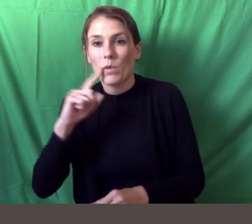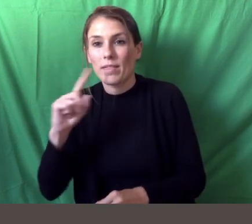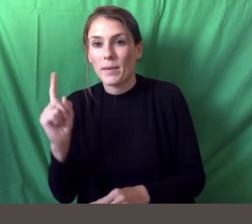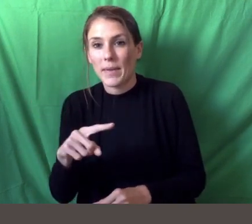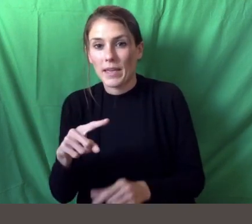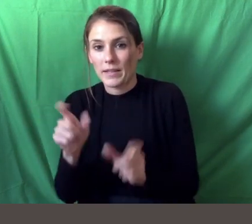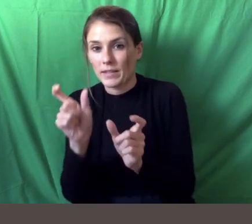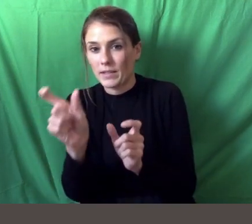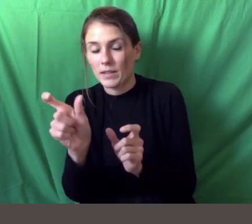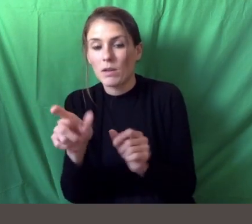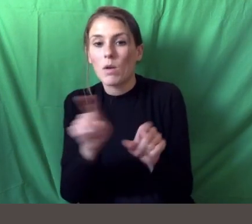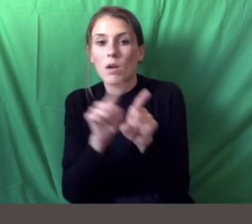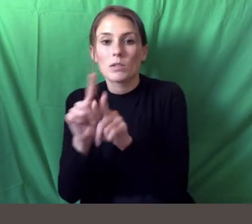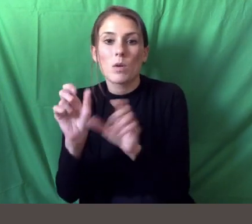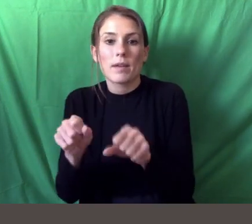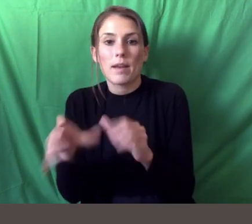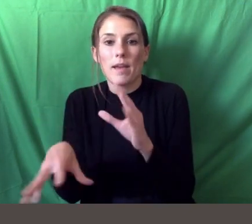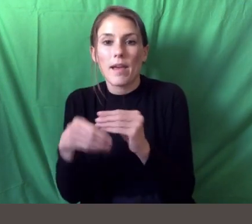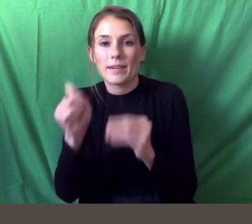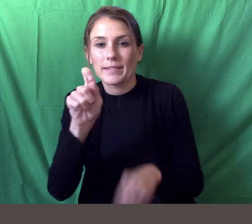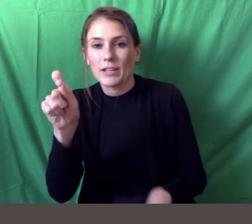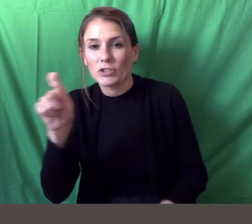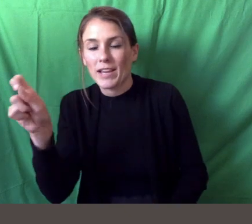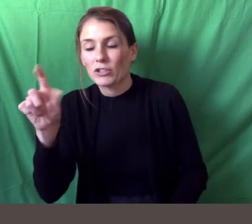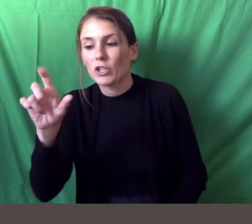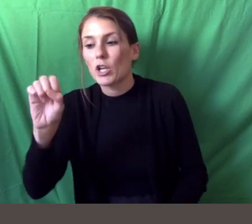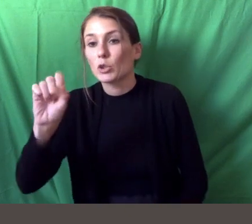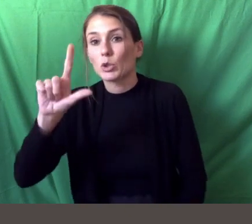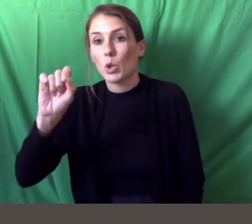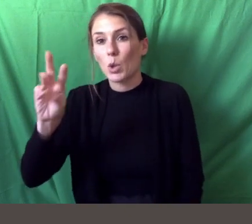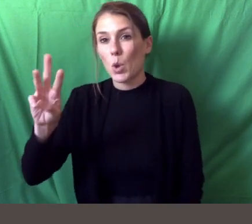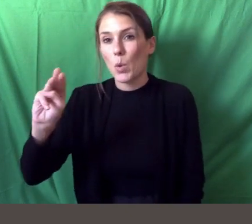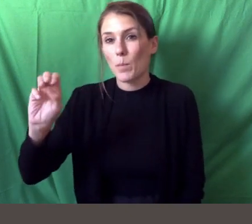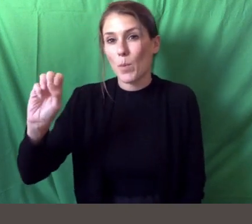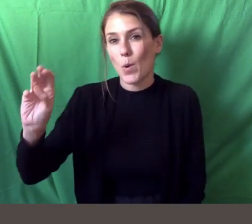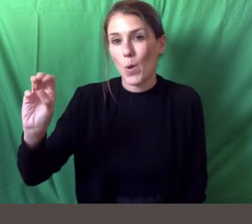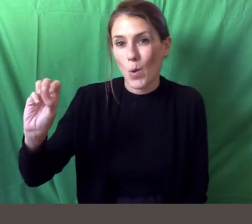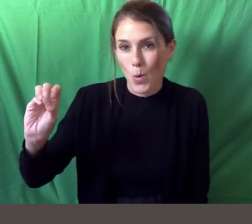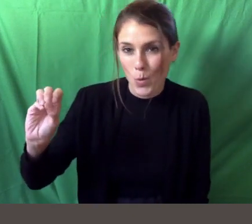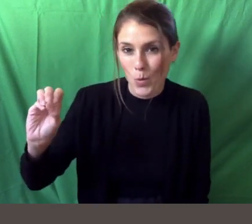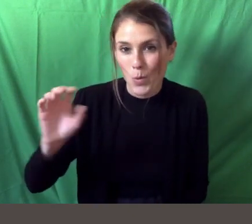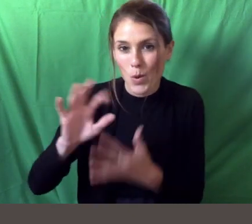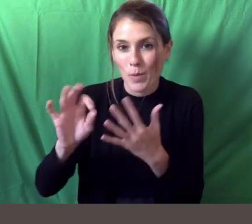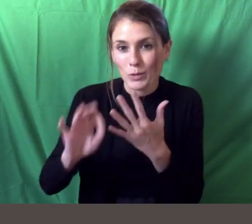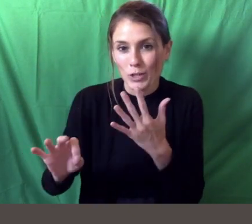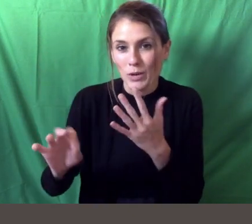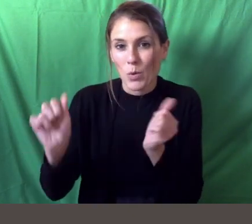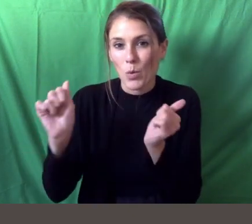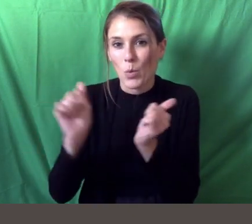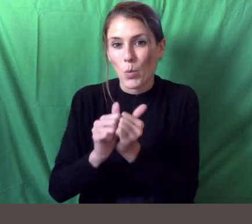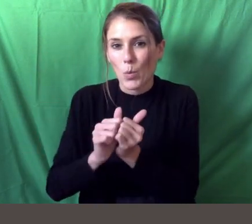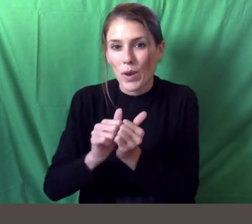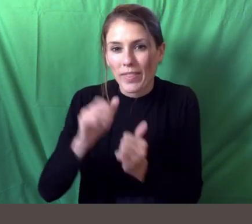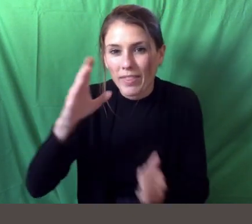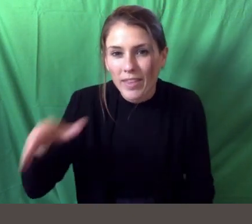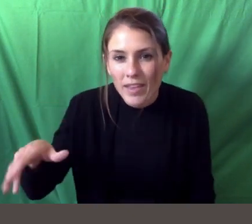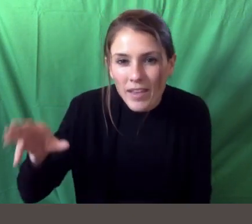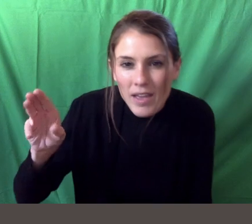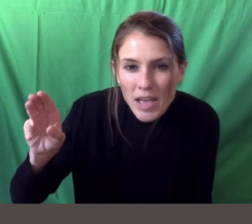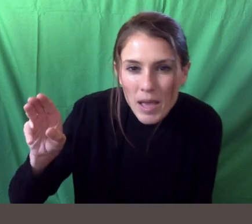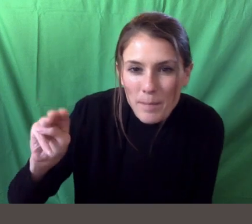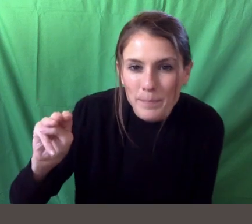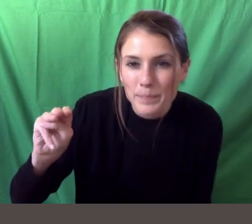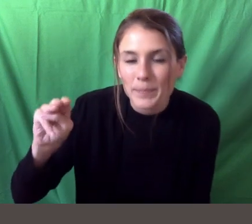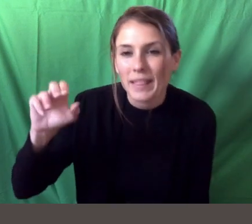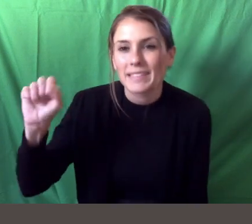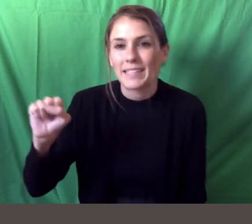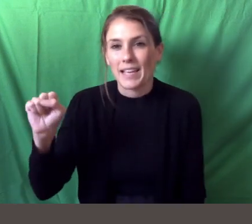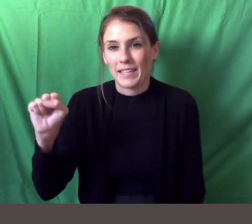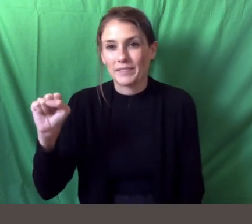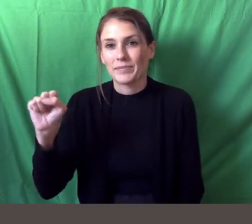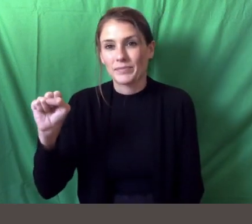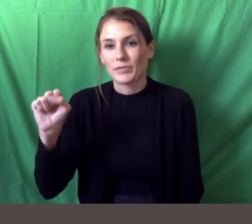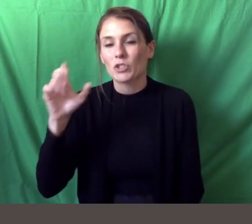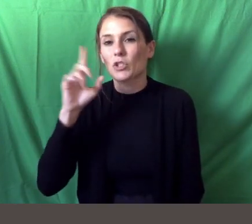We can also add the --slowmo option with a millisecond value to force automation to pause after each interaction.